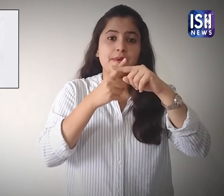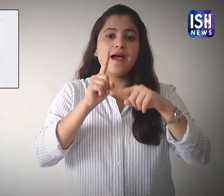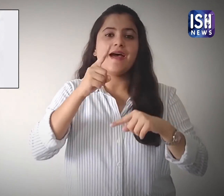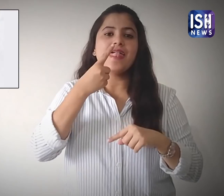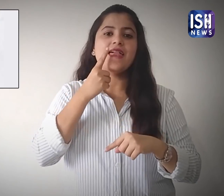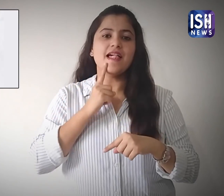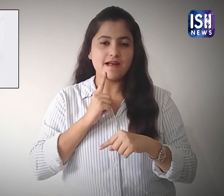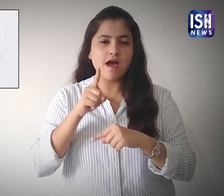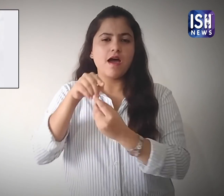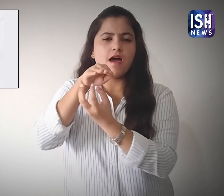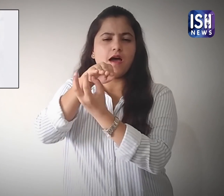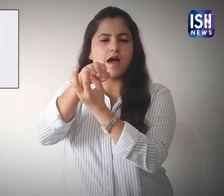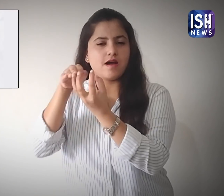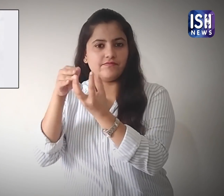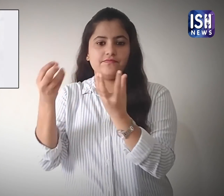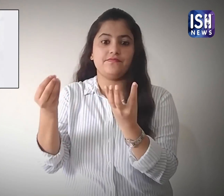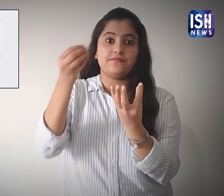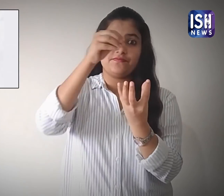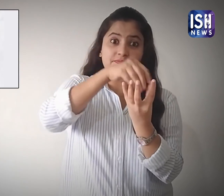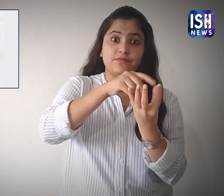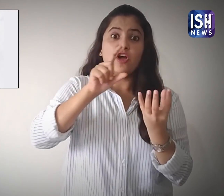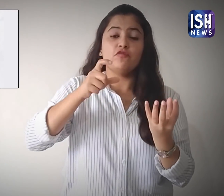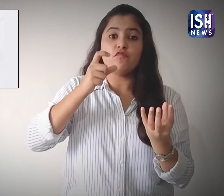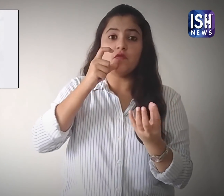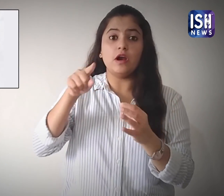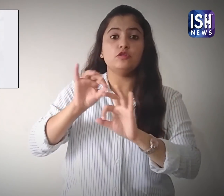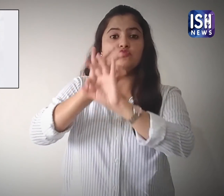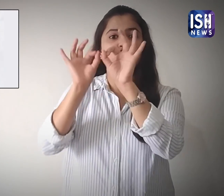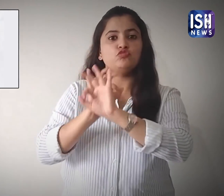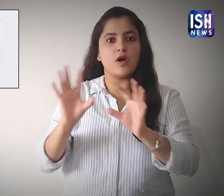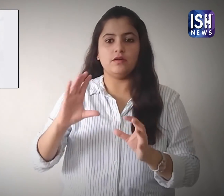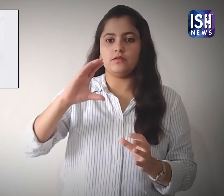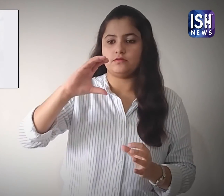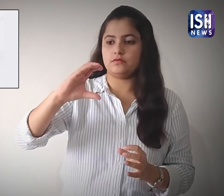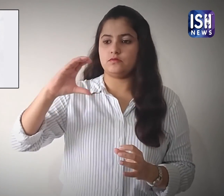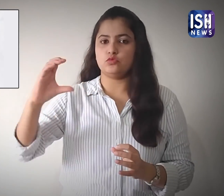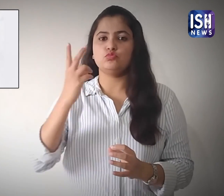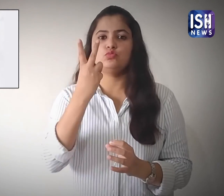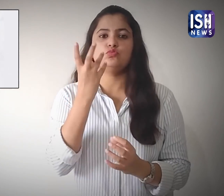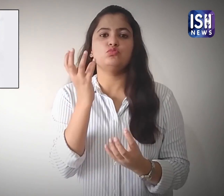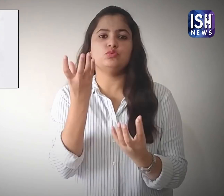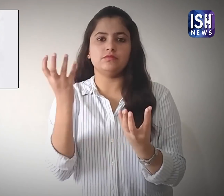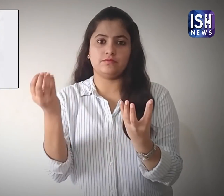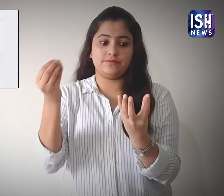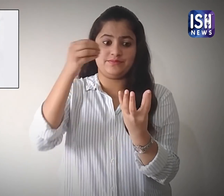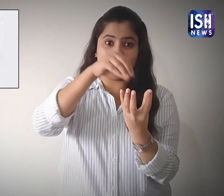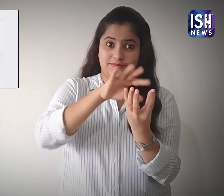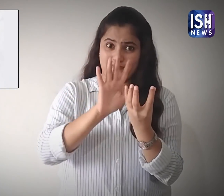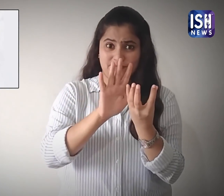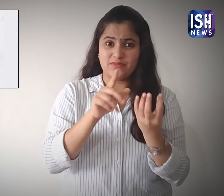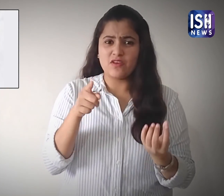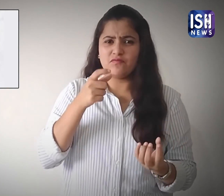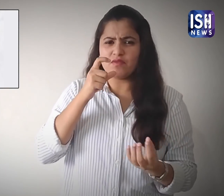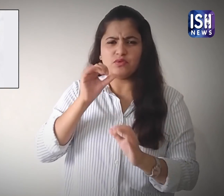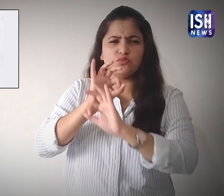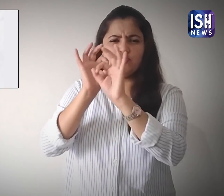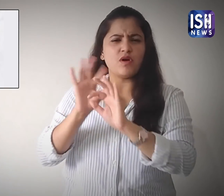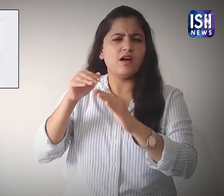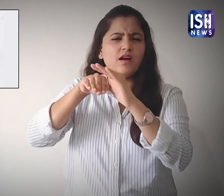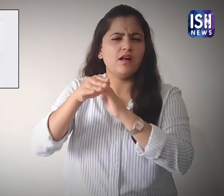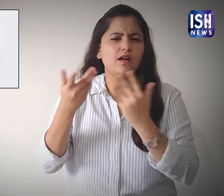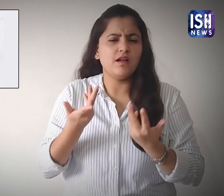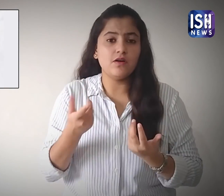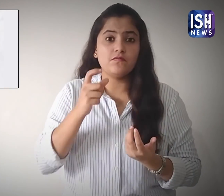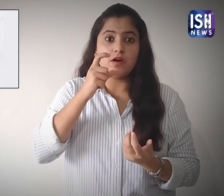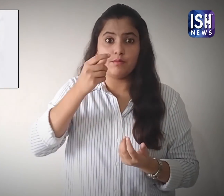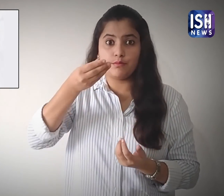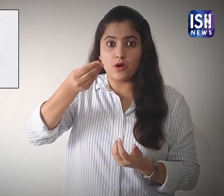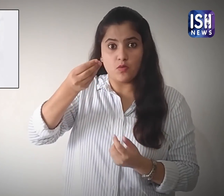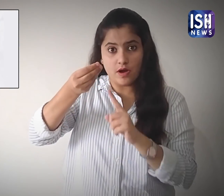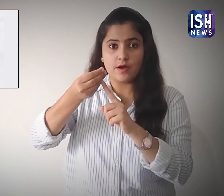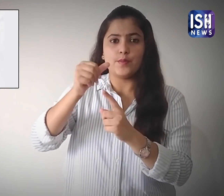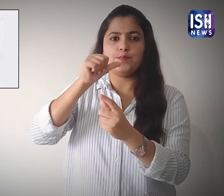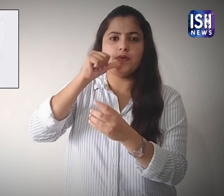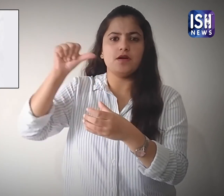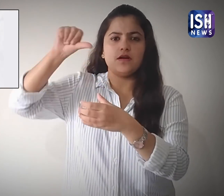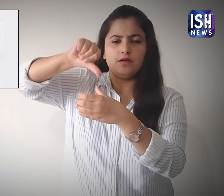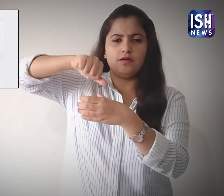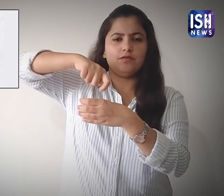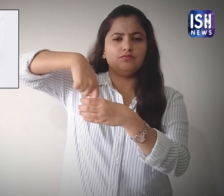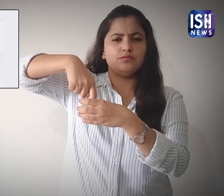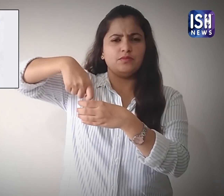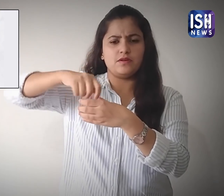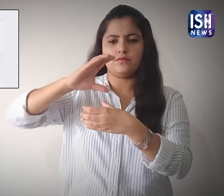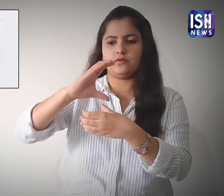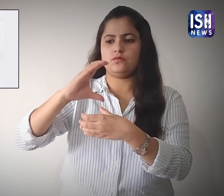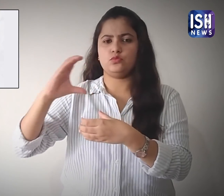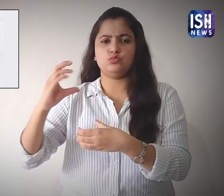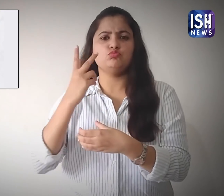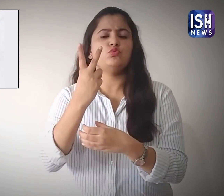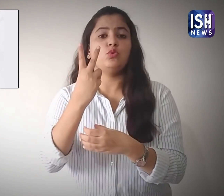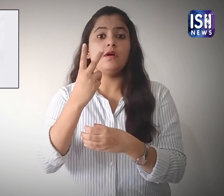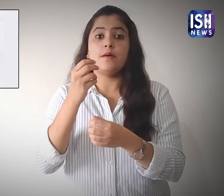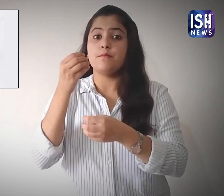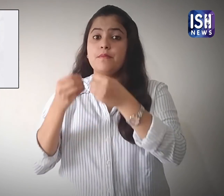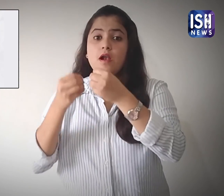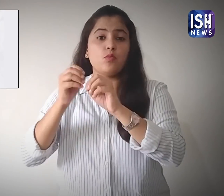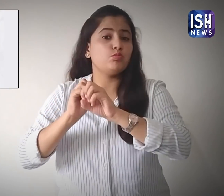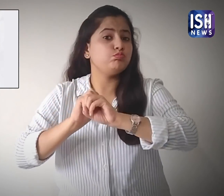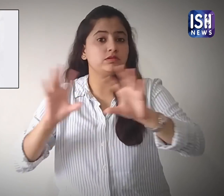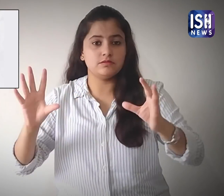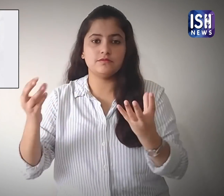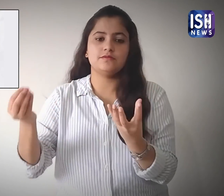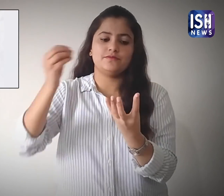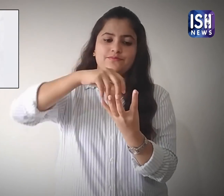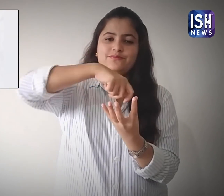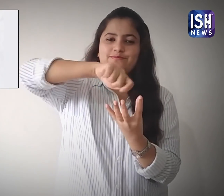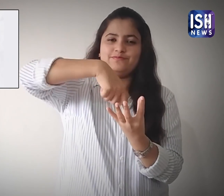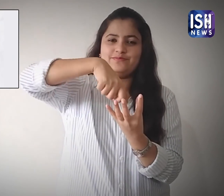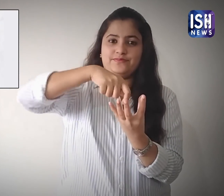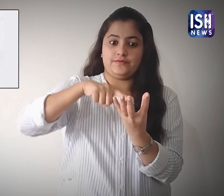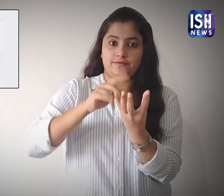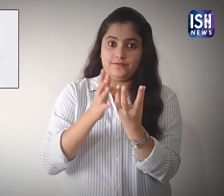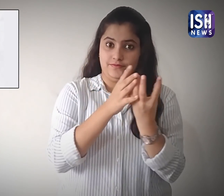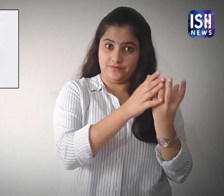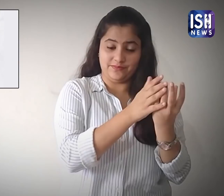half cup of raw honey, then 2 cups of water and some instant coffee, without milk.